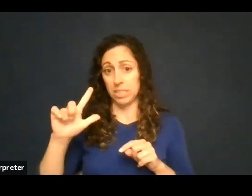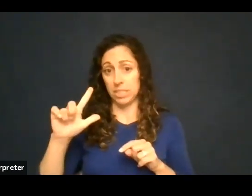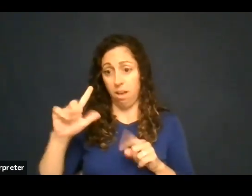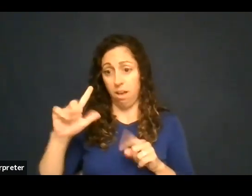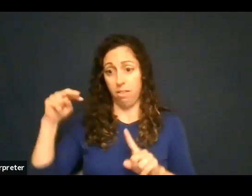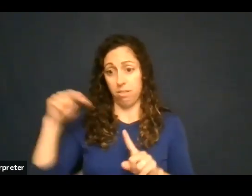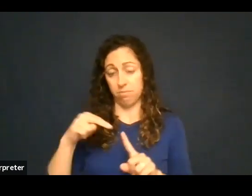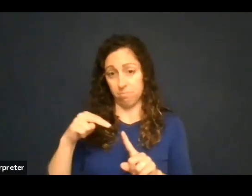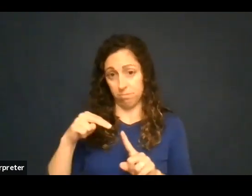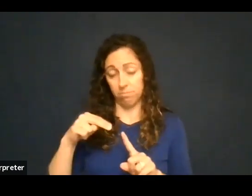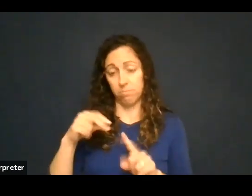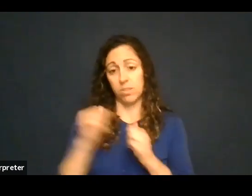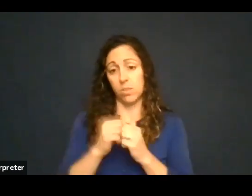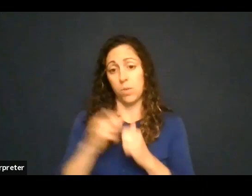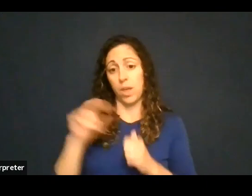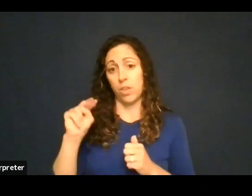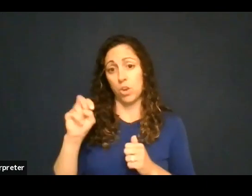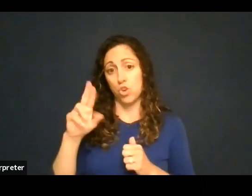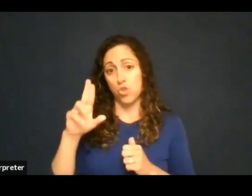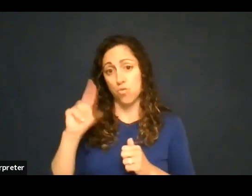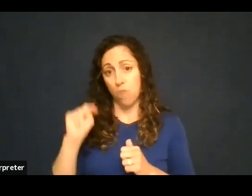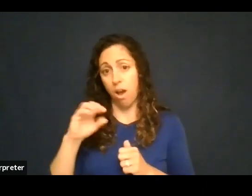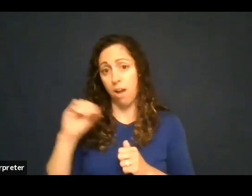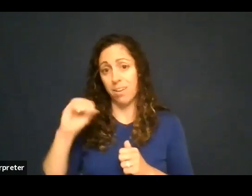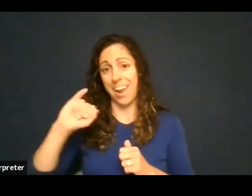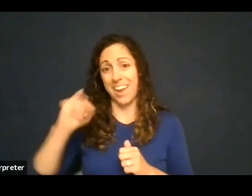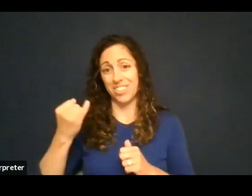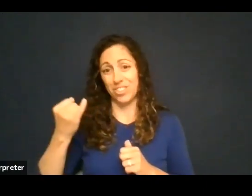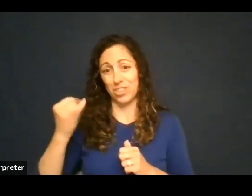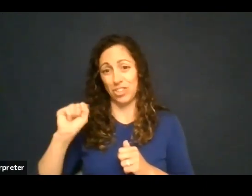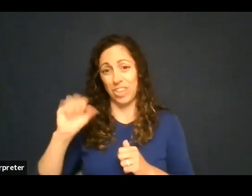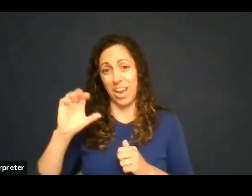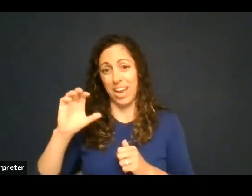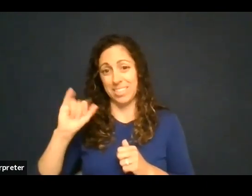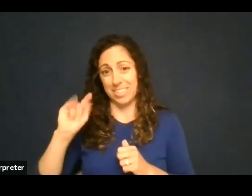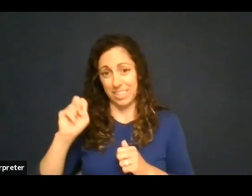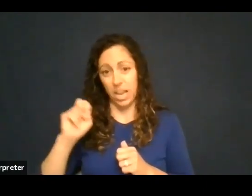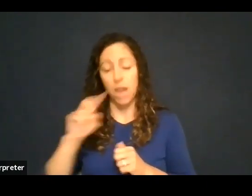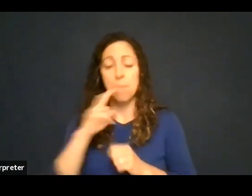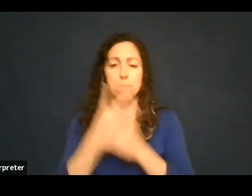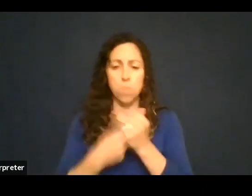now for a few years. Both have shown some encouraging results.